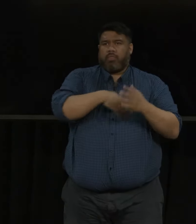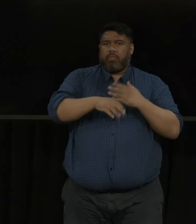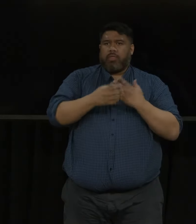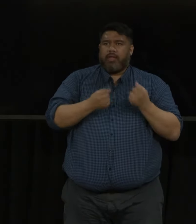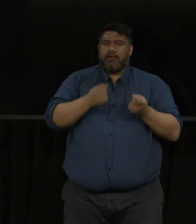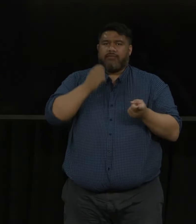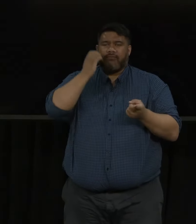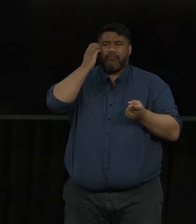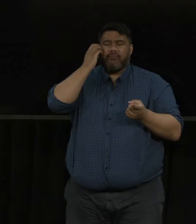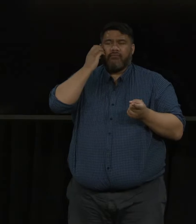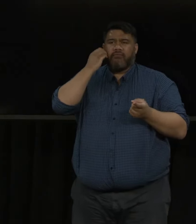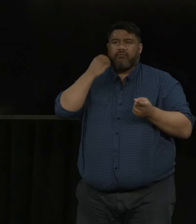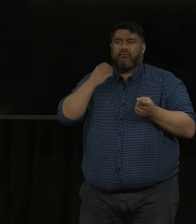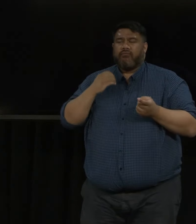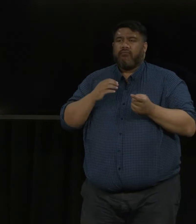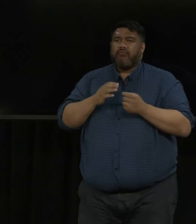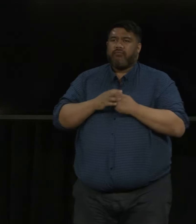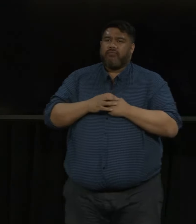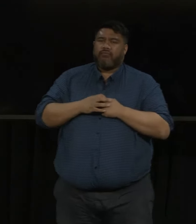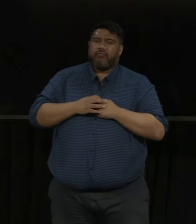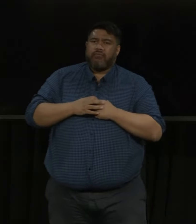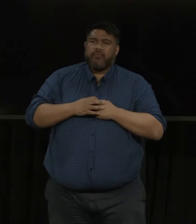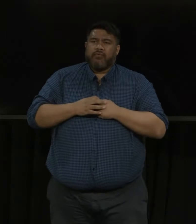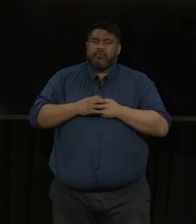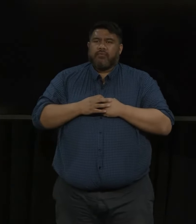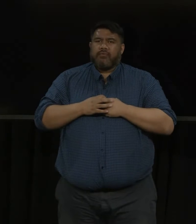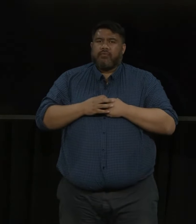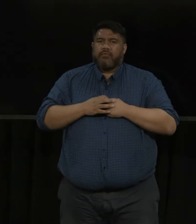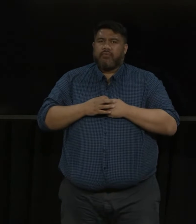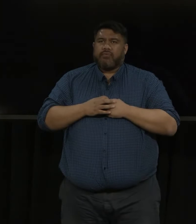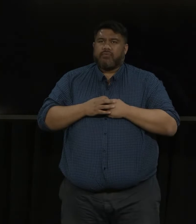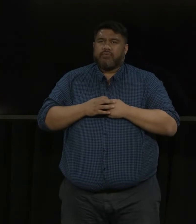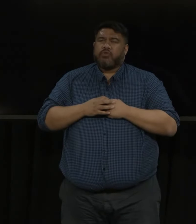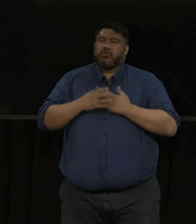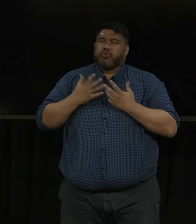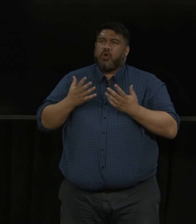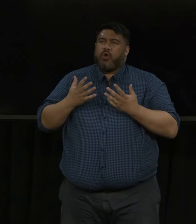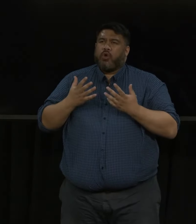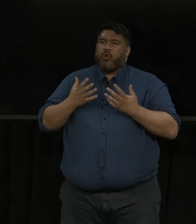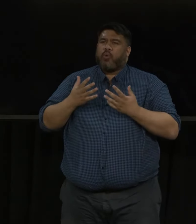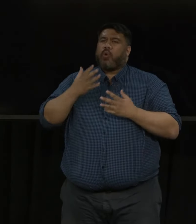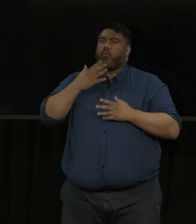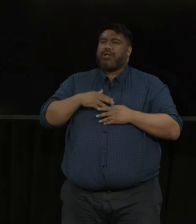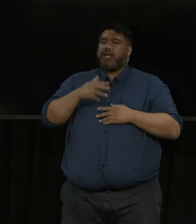and that would cause potentially outbreaks among a particular age group because